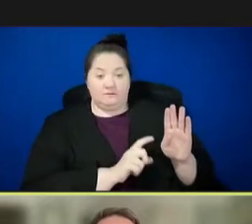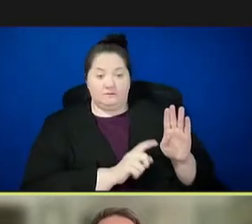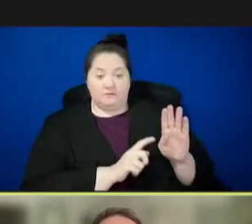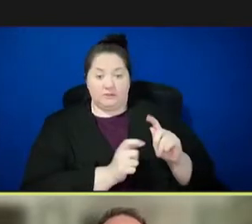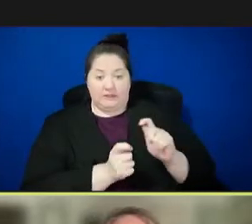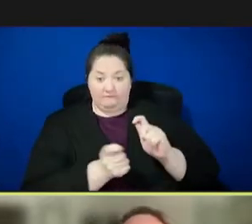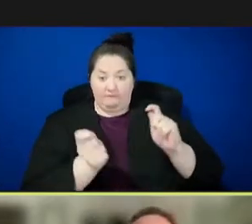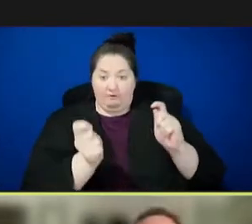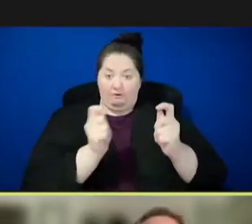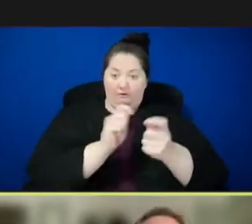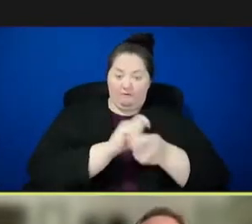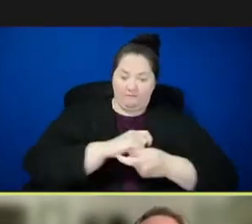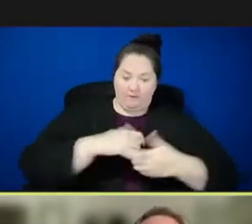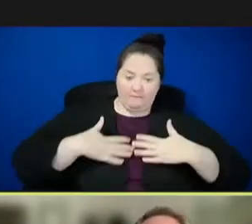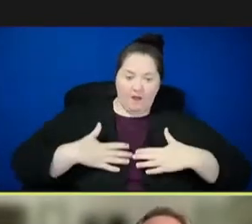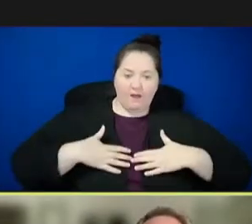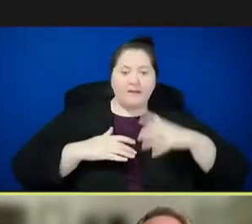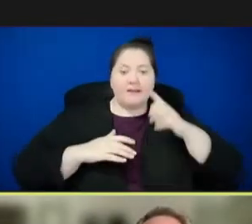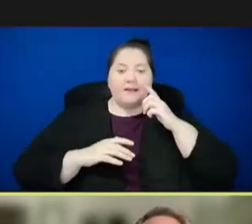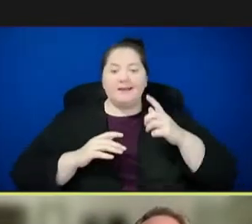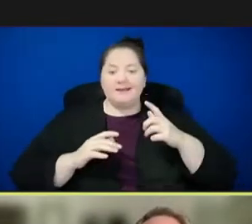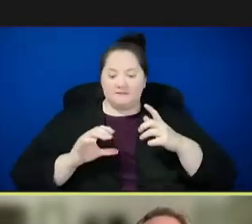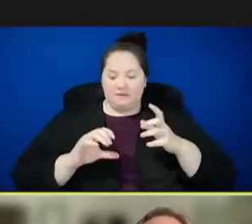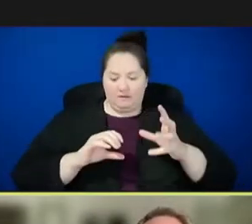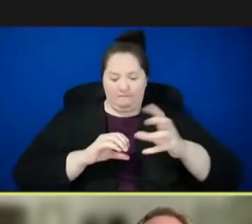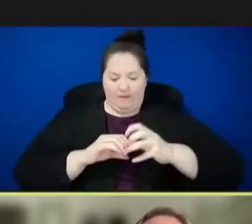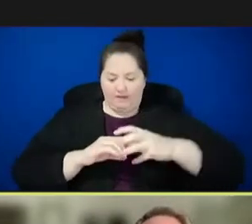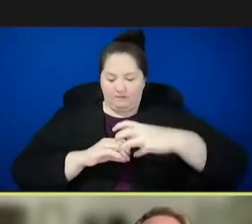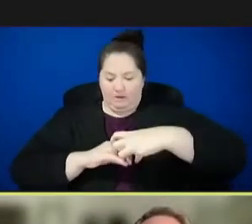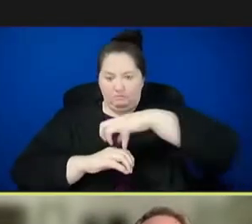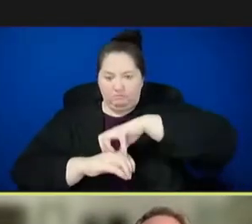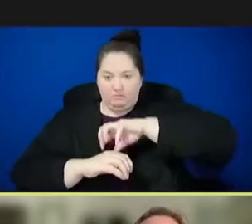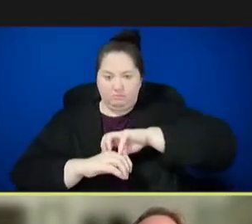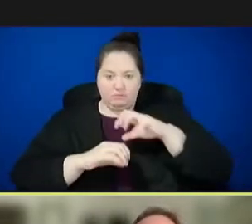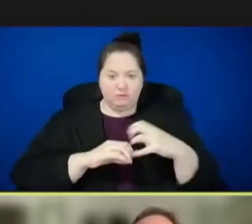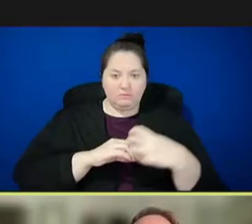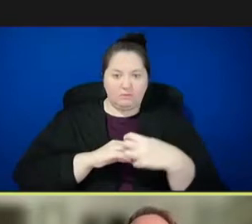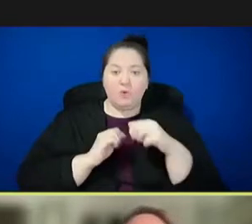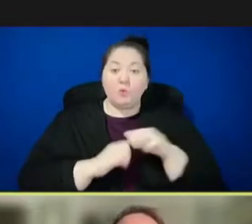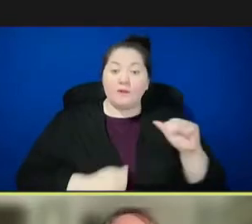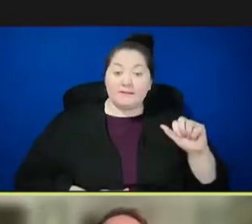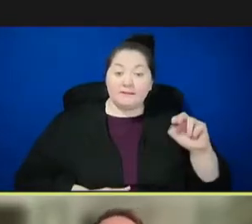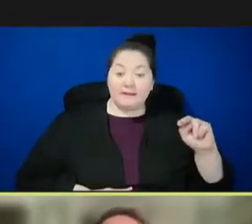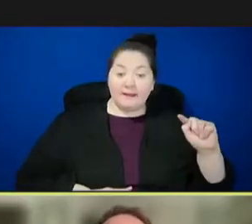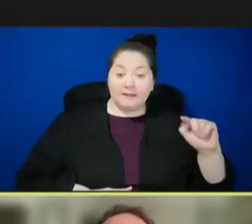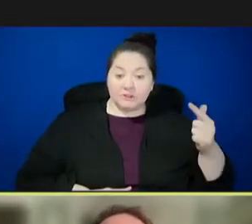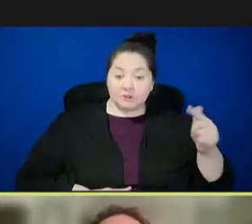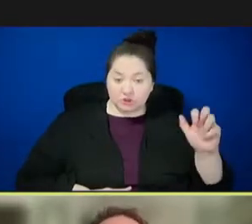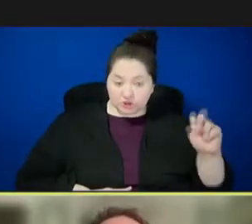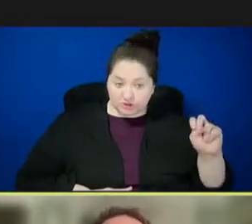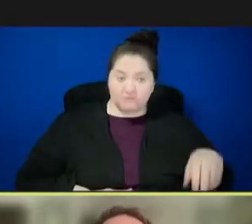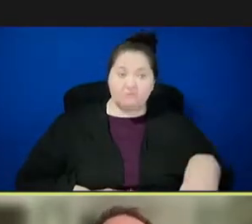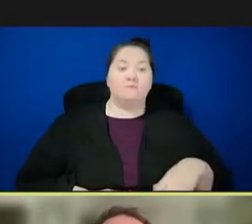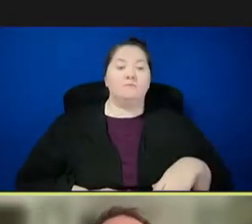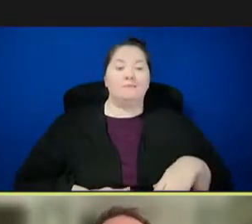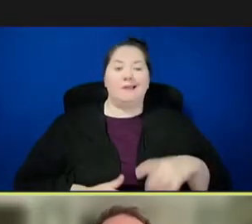body to bind more and more, better and better to antigens and basically help more effectively